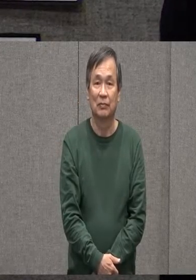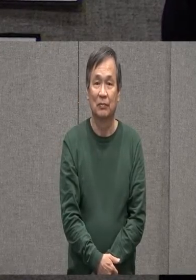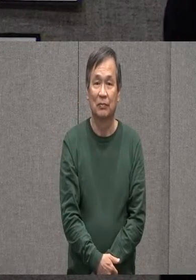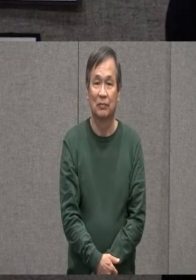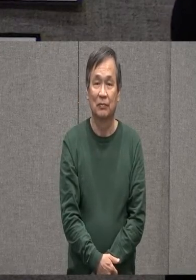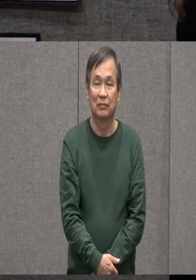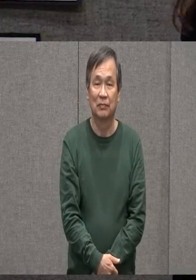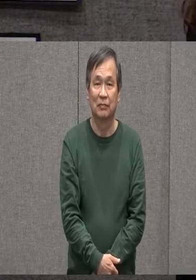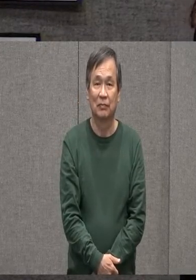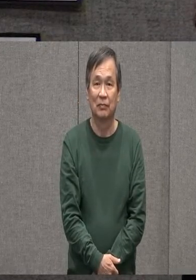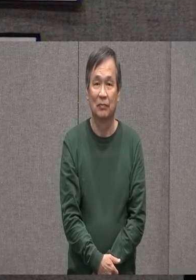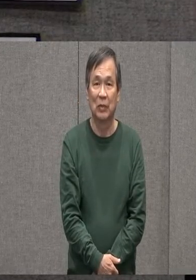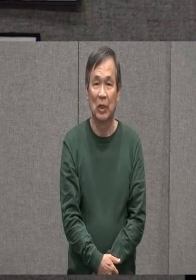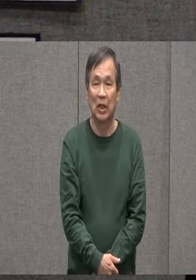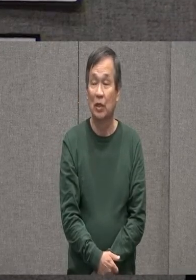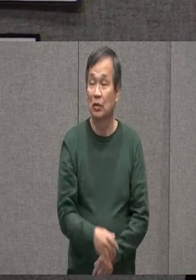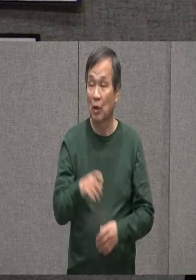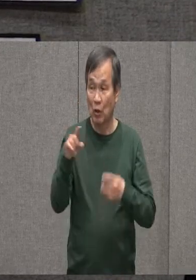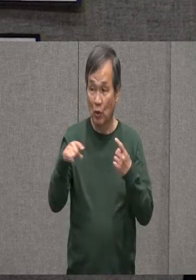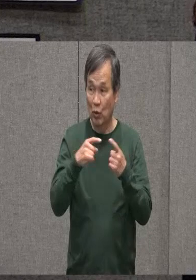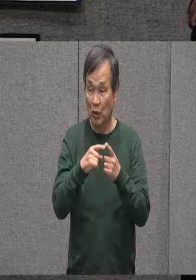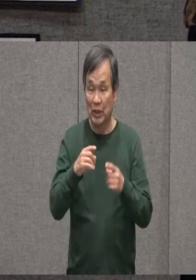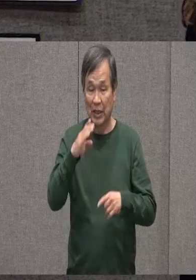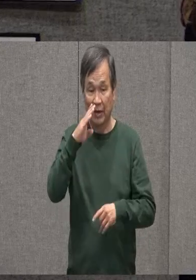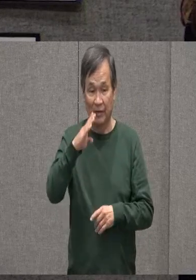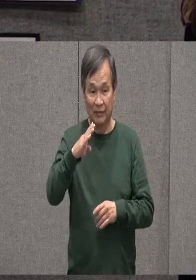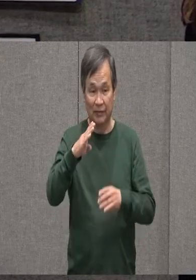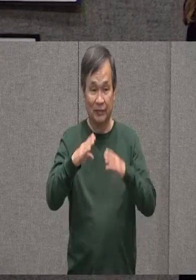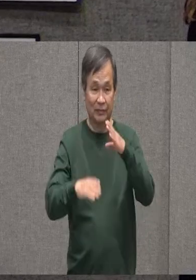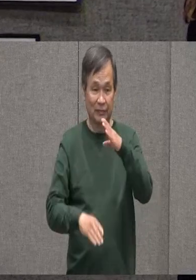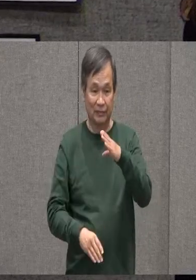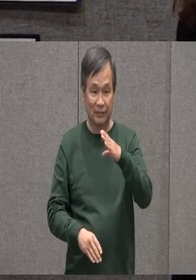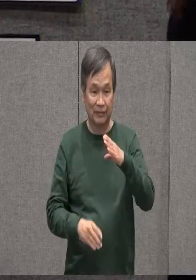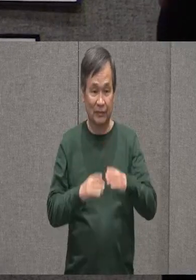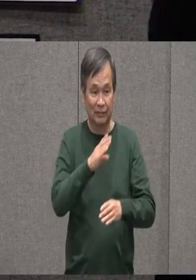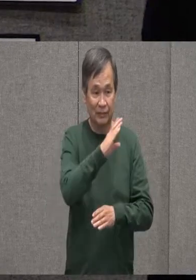When a line closes, you can make a shape.